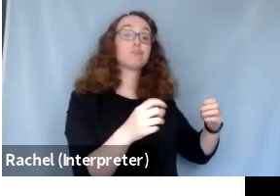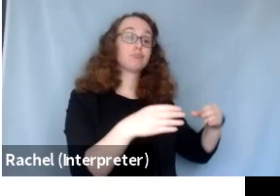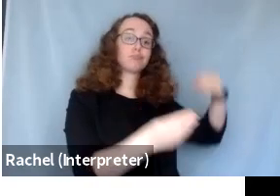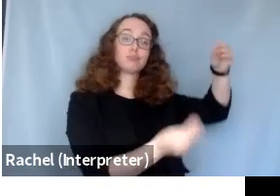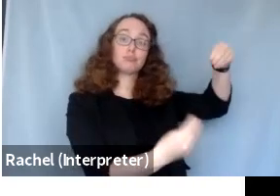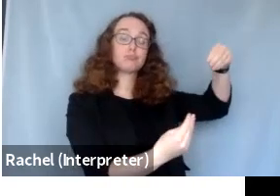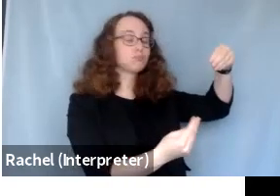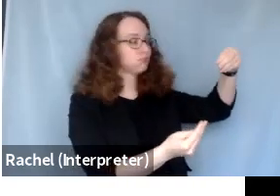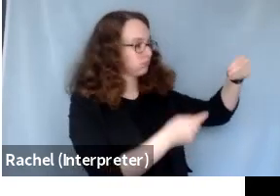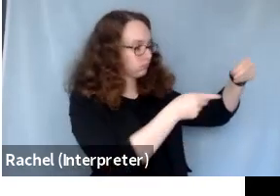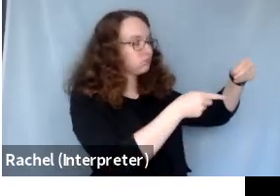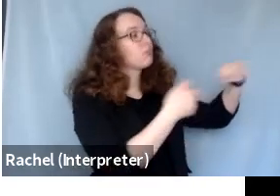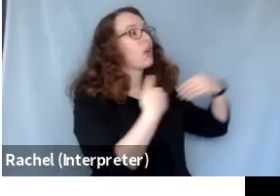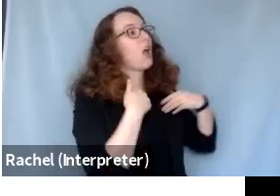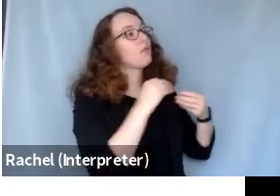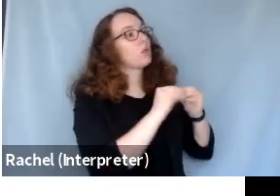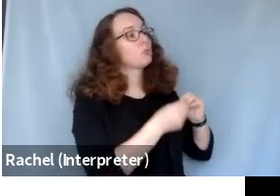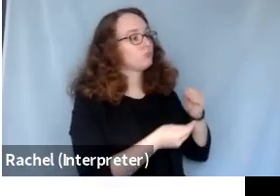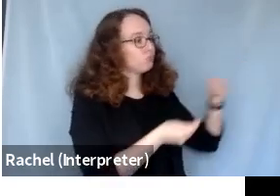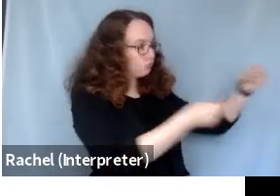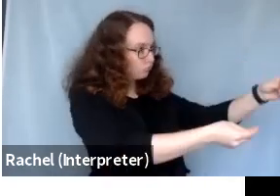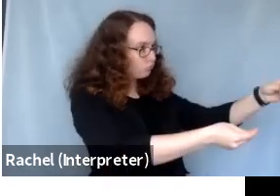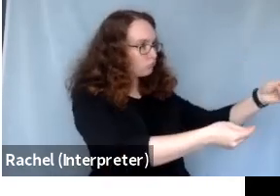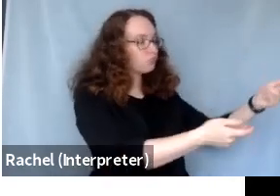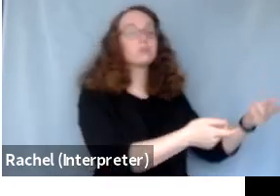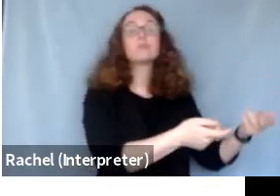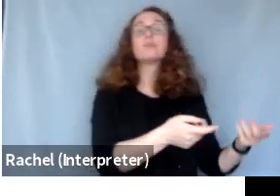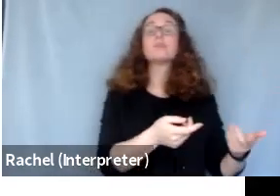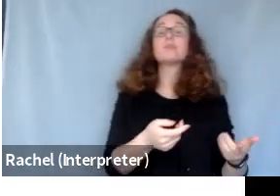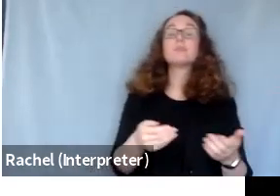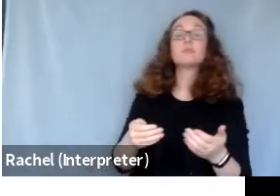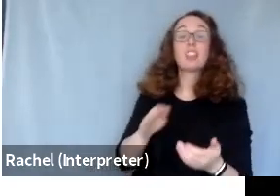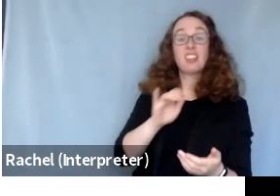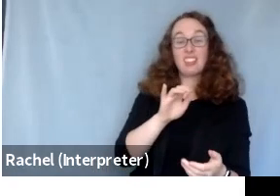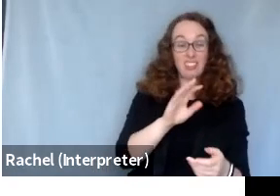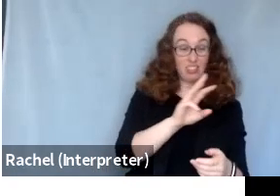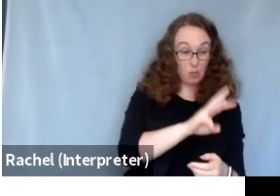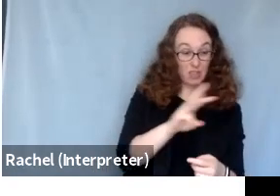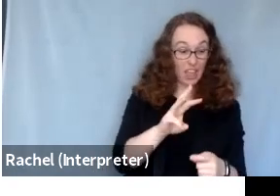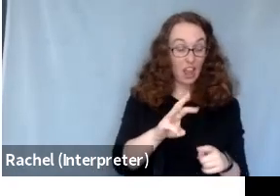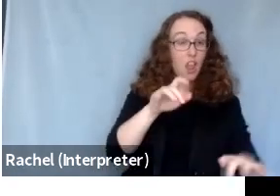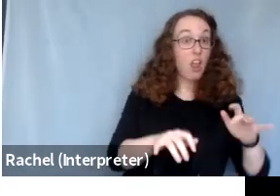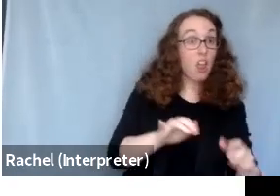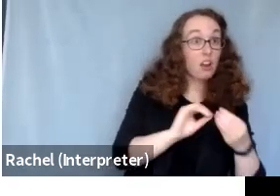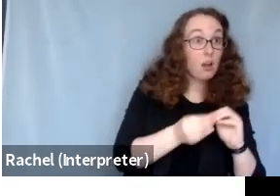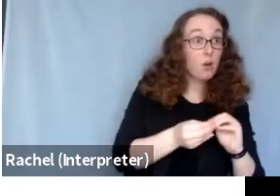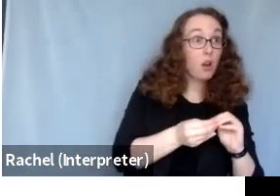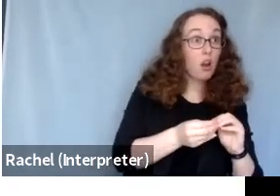And a code that is just for you that will prompt from that website to enter in and you have it.